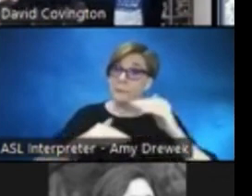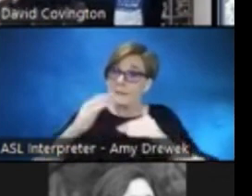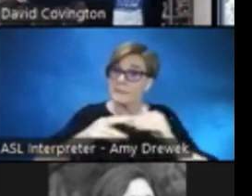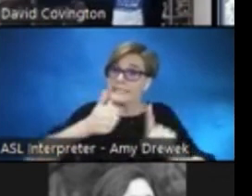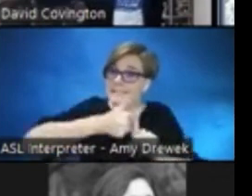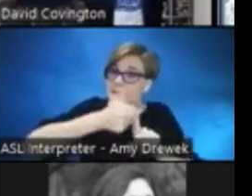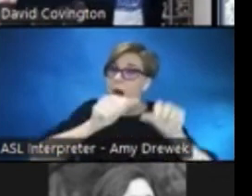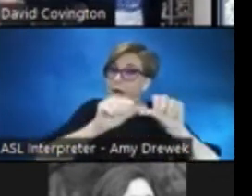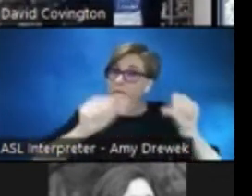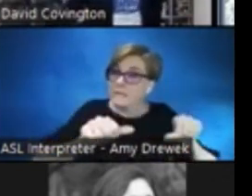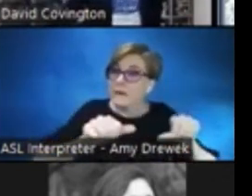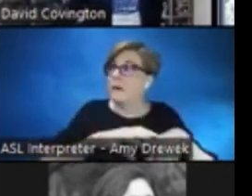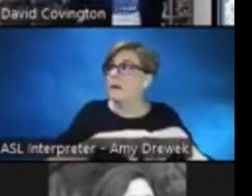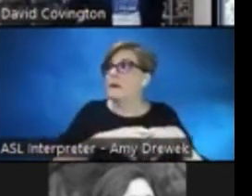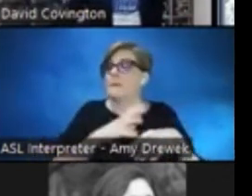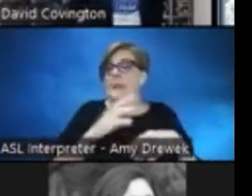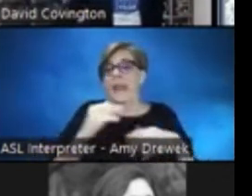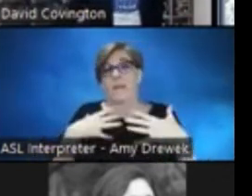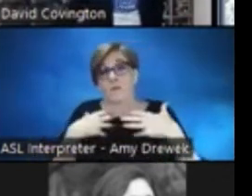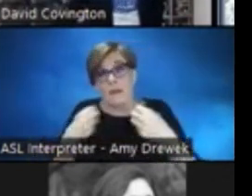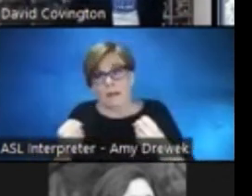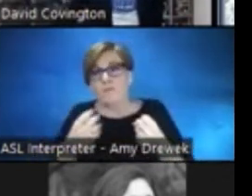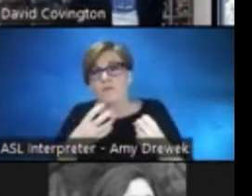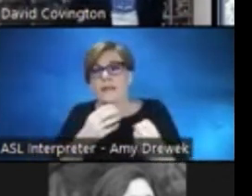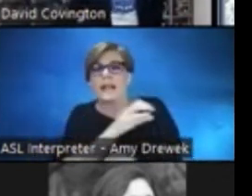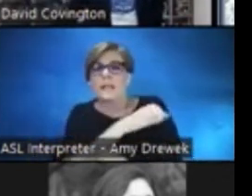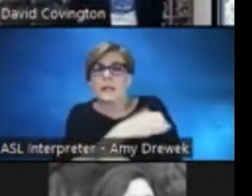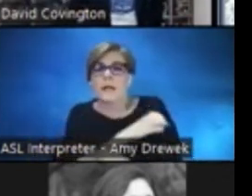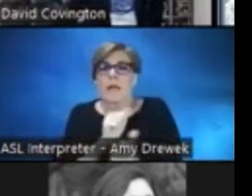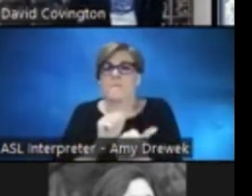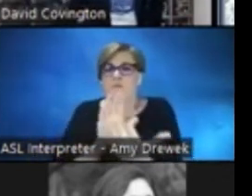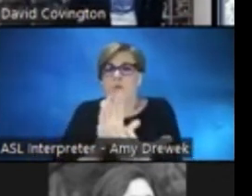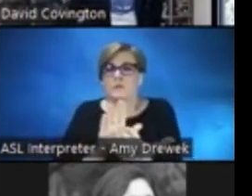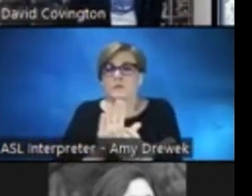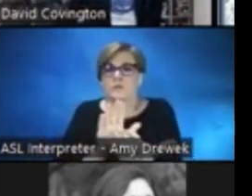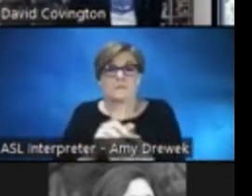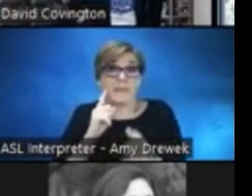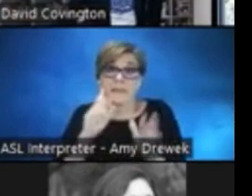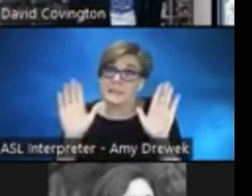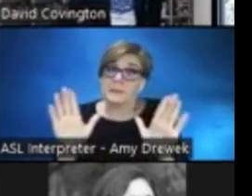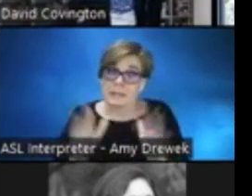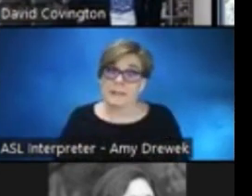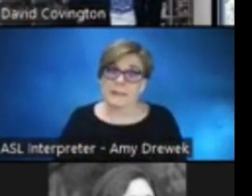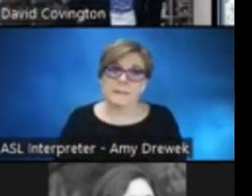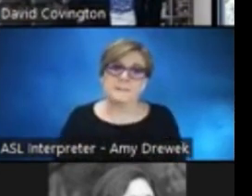CLINICAL APPROACH TO THIS, WHICH IS OUTSTANDING.